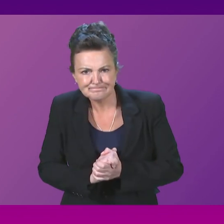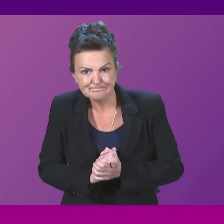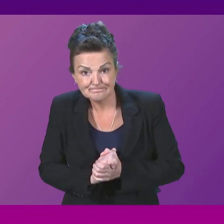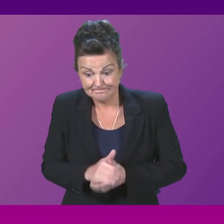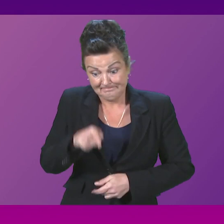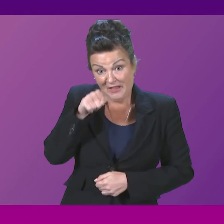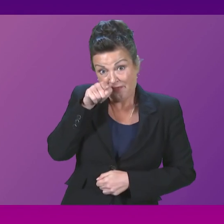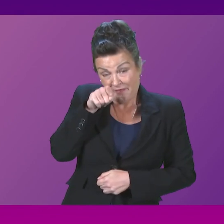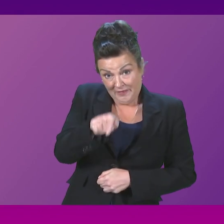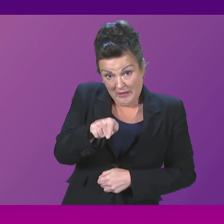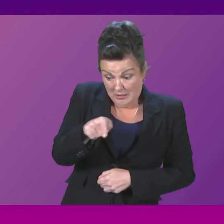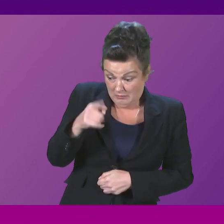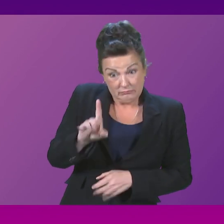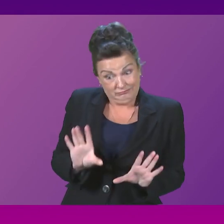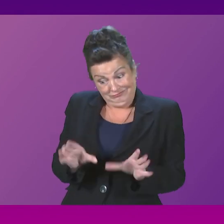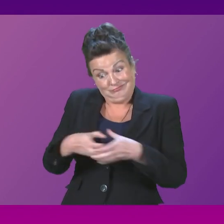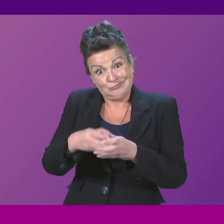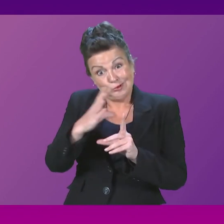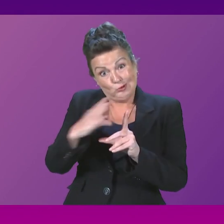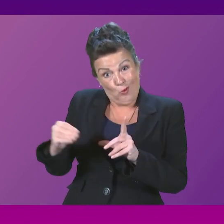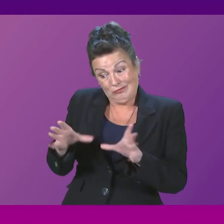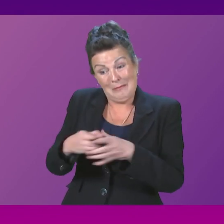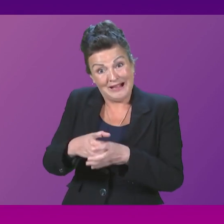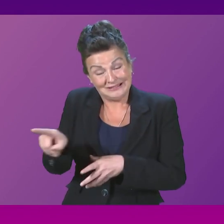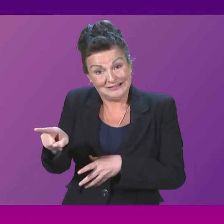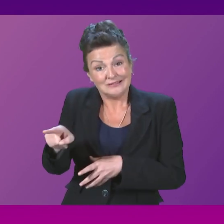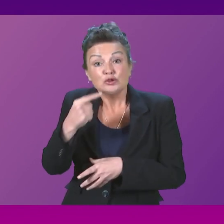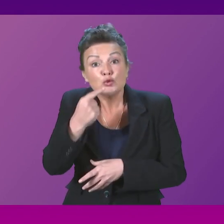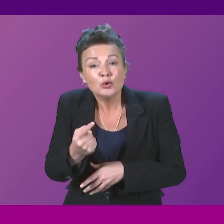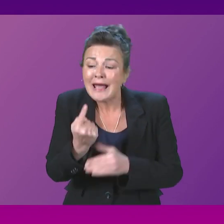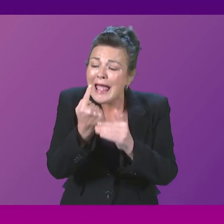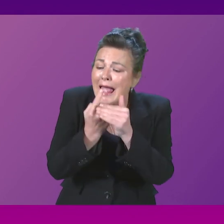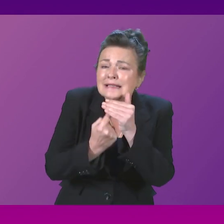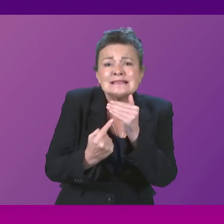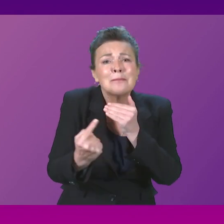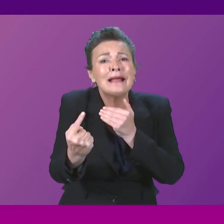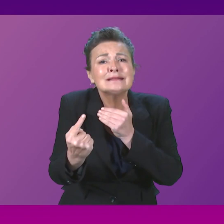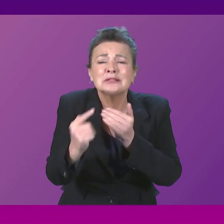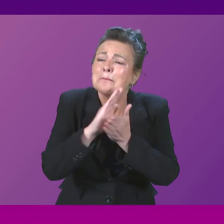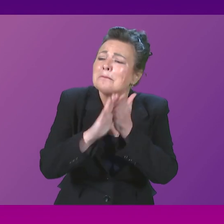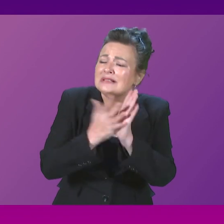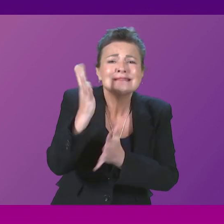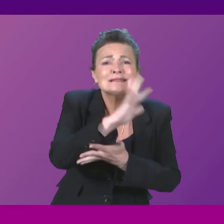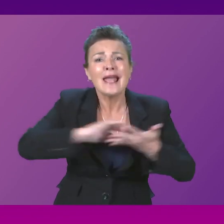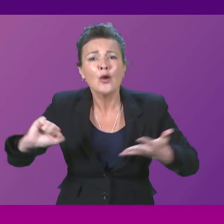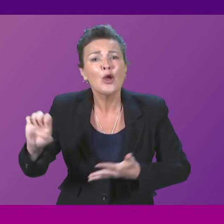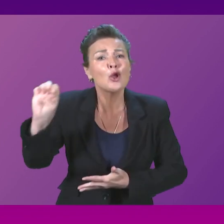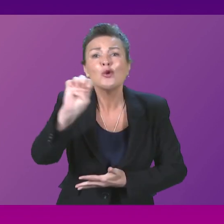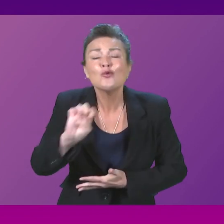told us in 2014 that independence would take away our European Union membership and then